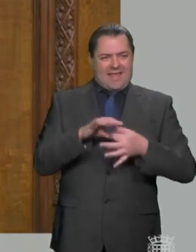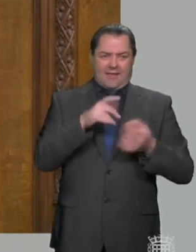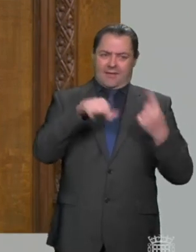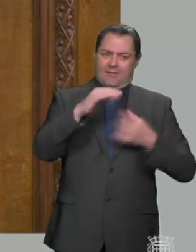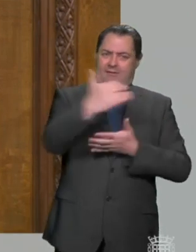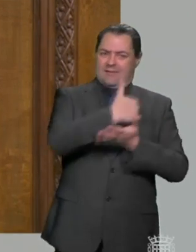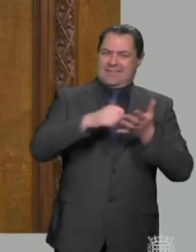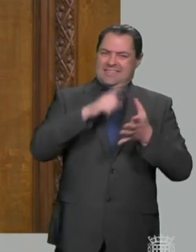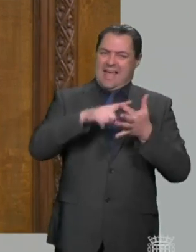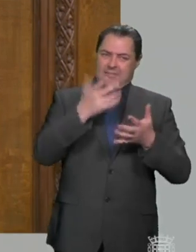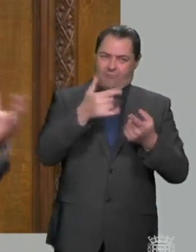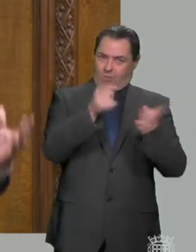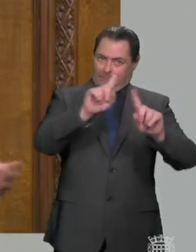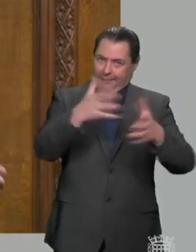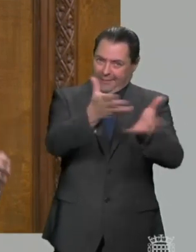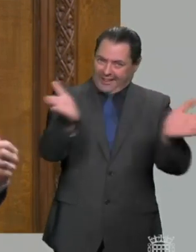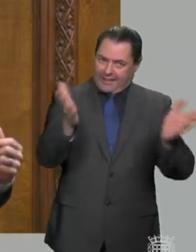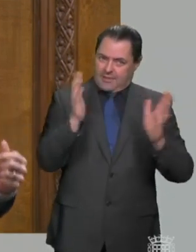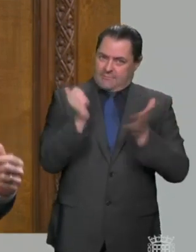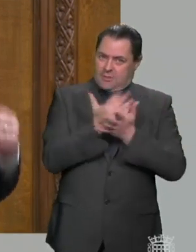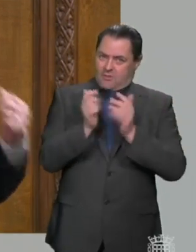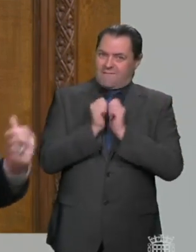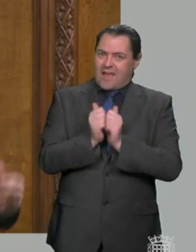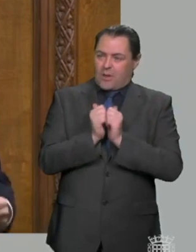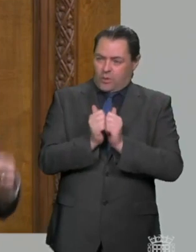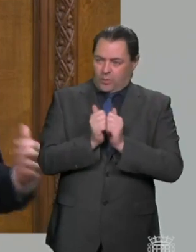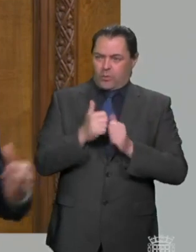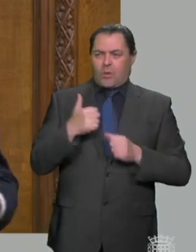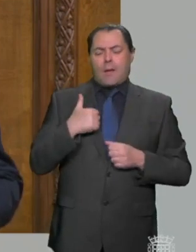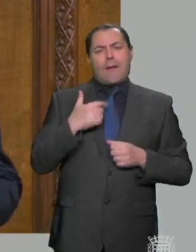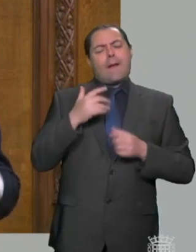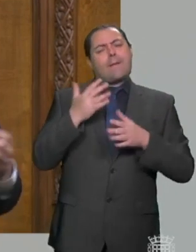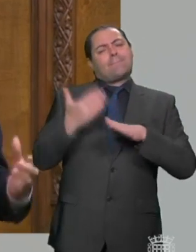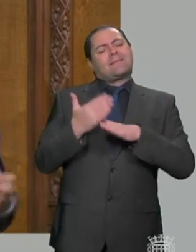money. The business case for East West Rail in my constituency is largely based on commuting,